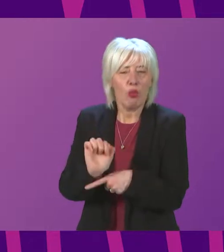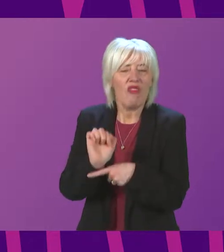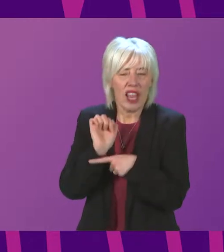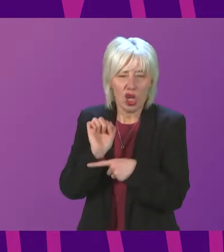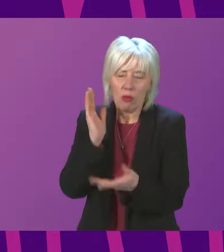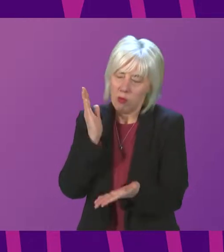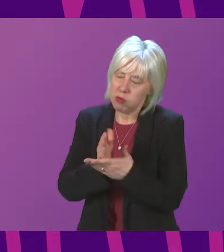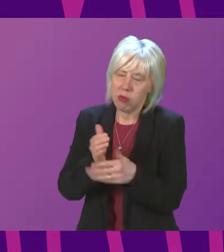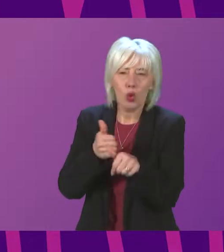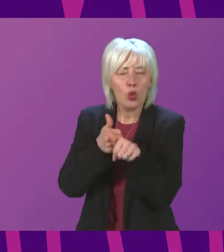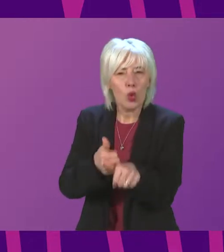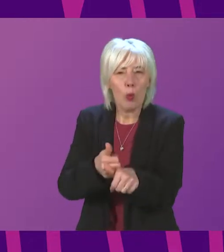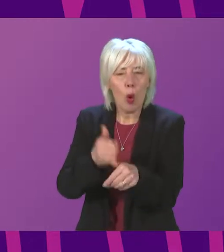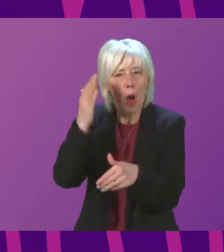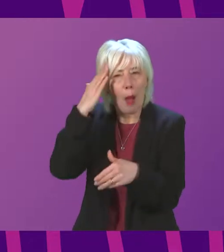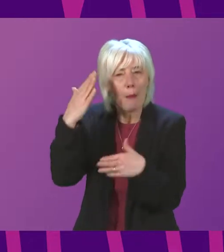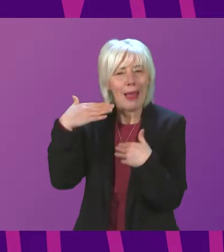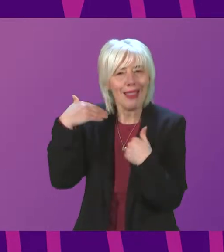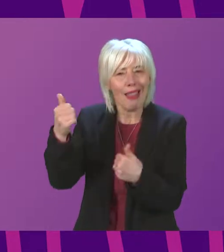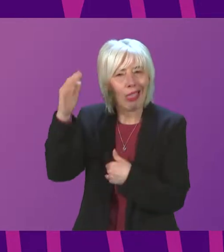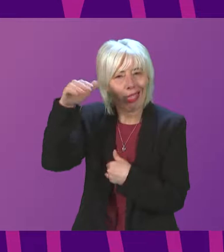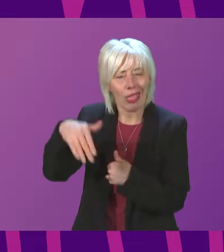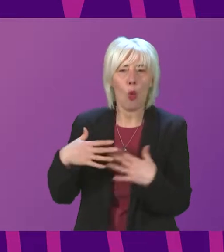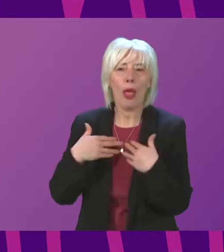mental health and wellbeing of children and young people.